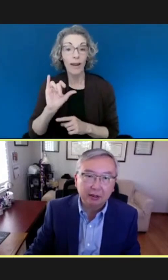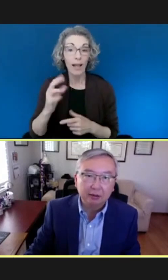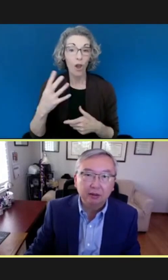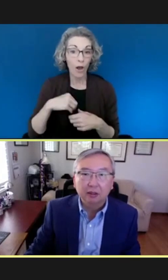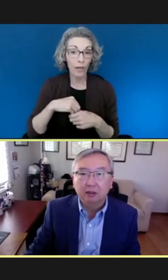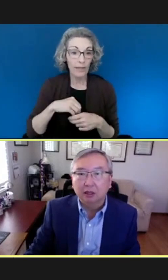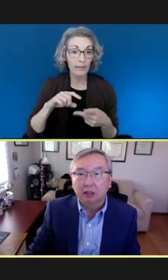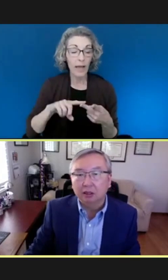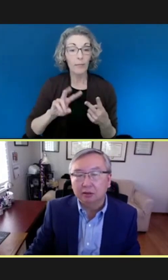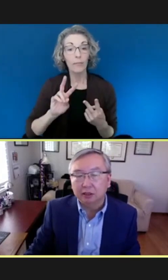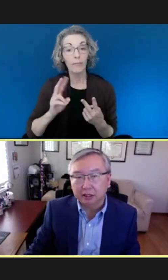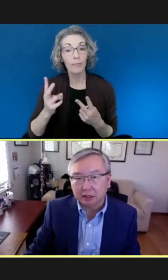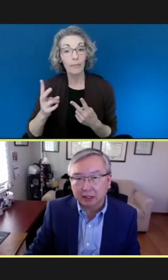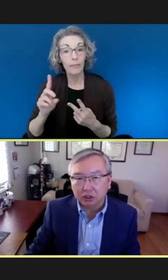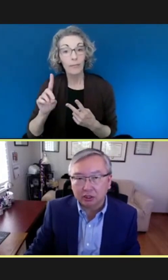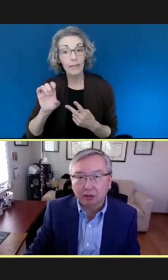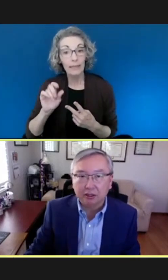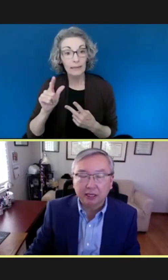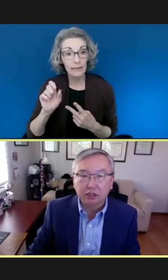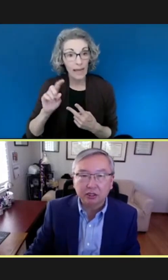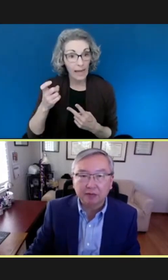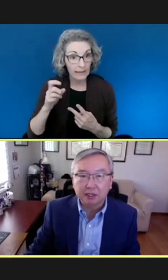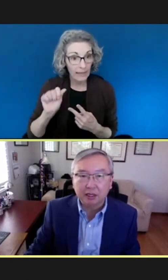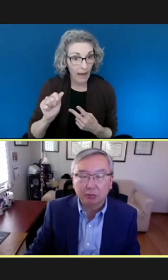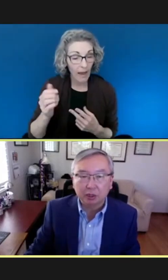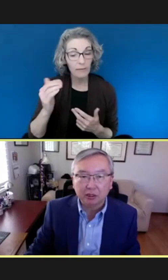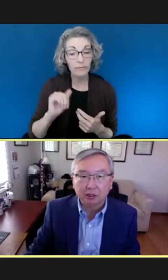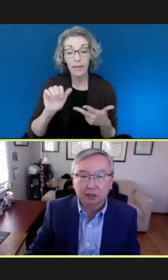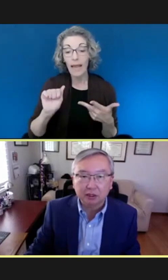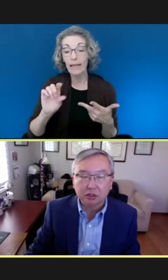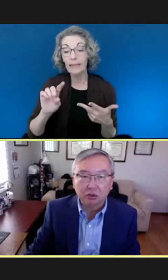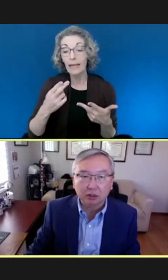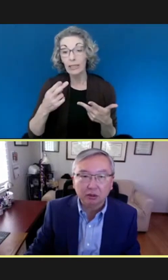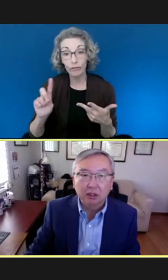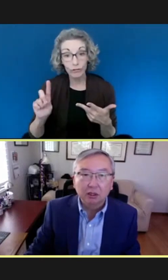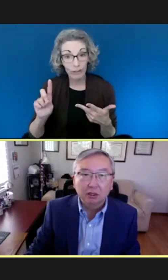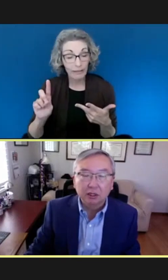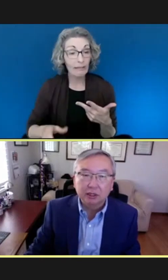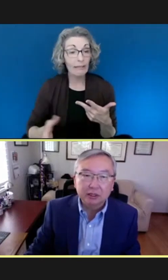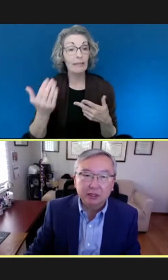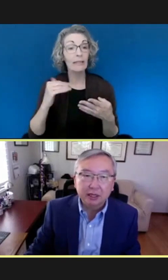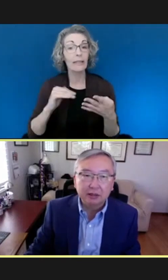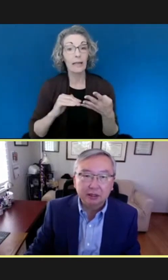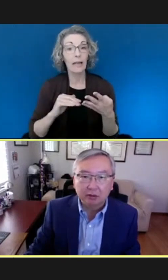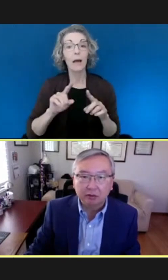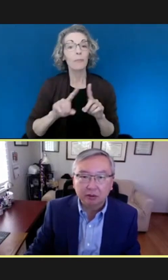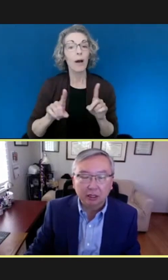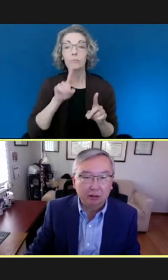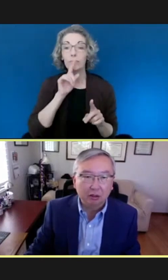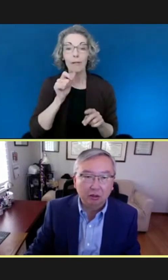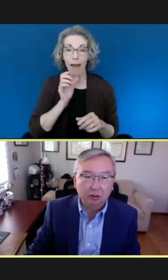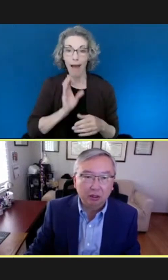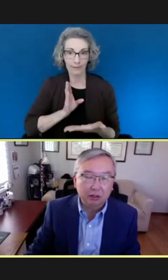ADHD or attention deficit, hyperactivity disorder but it doesn't end there.